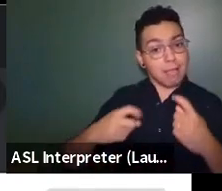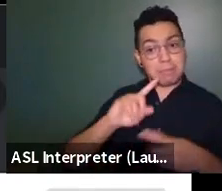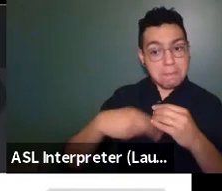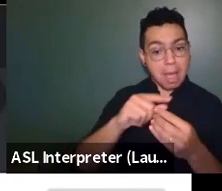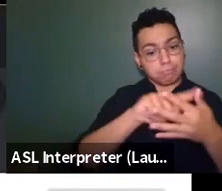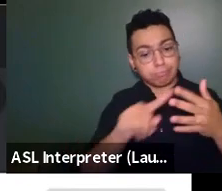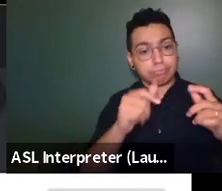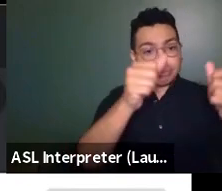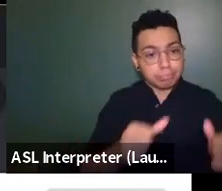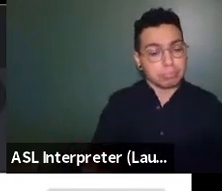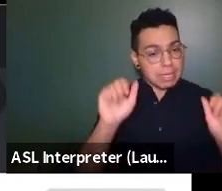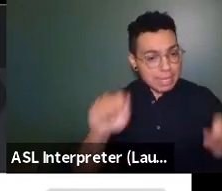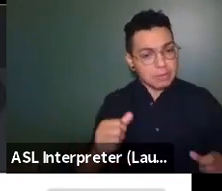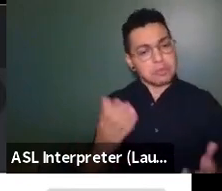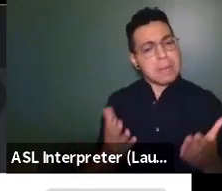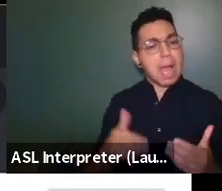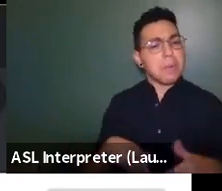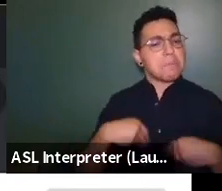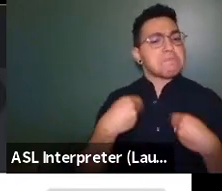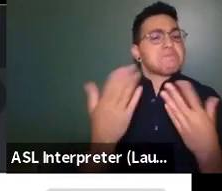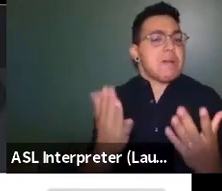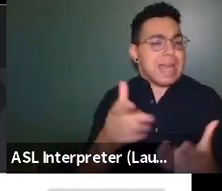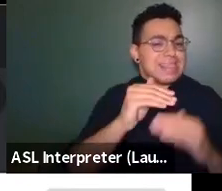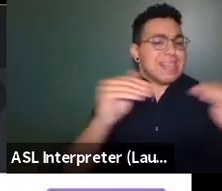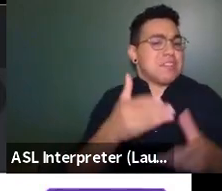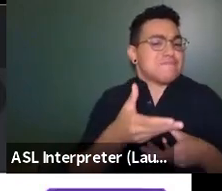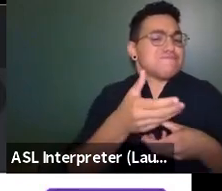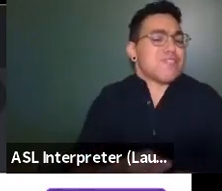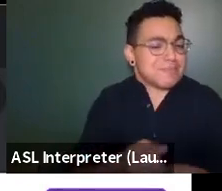ESD 112 - Katherine Livick: So I might give them that level of trust. Or I might just decide, yeah, I don't think so.